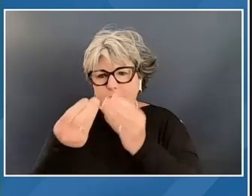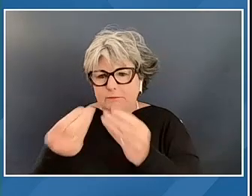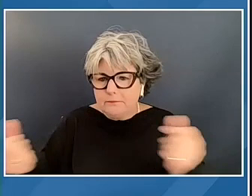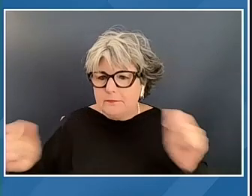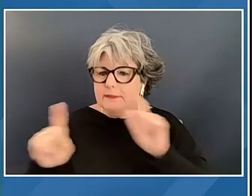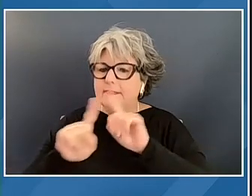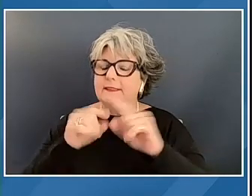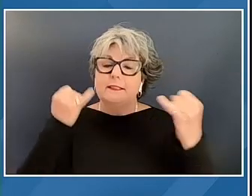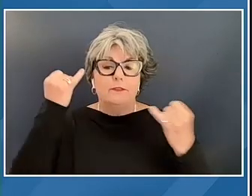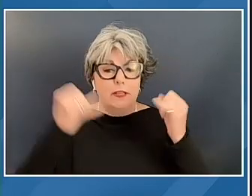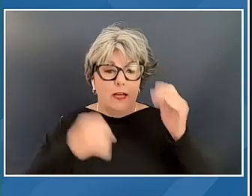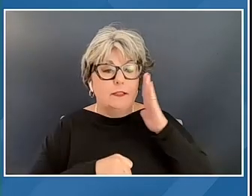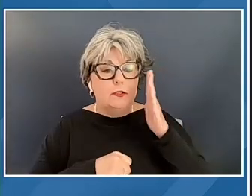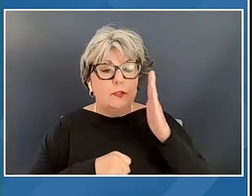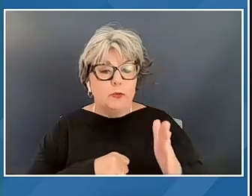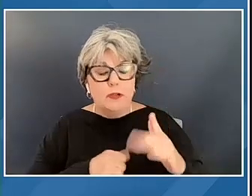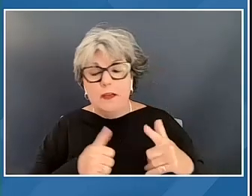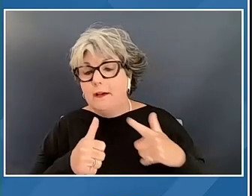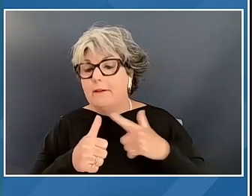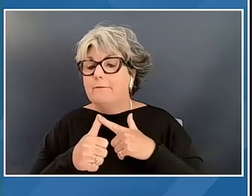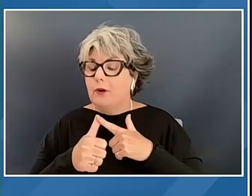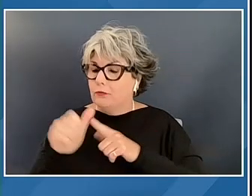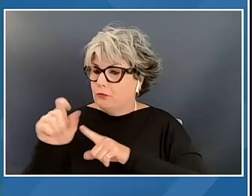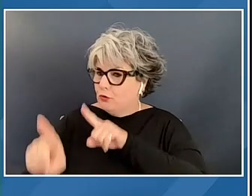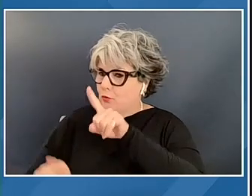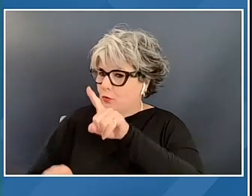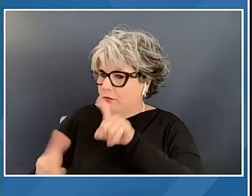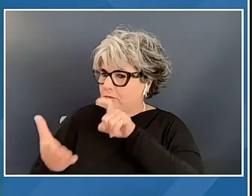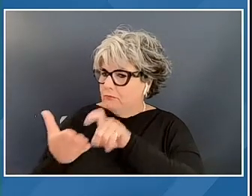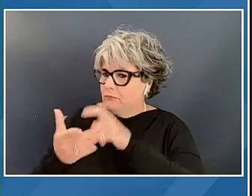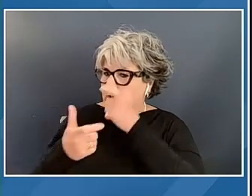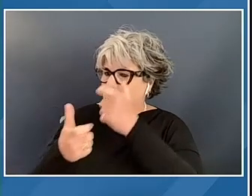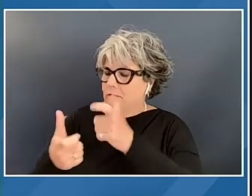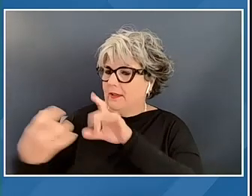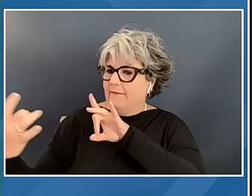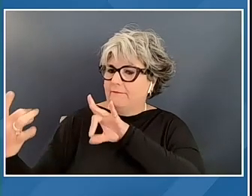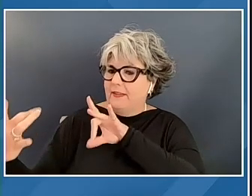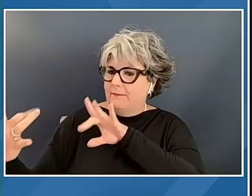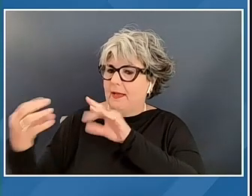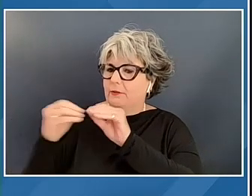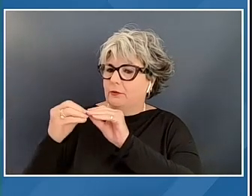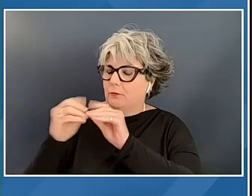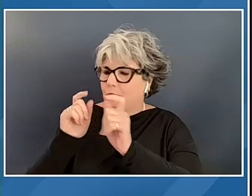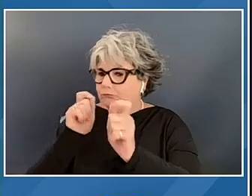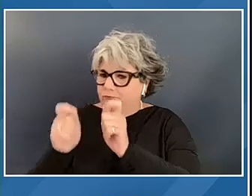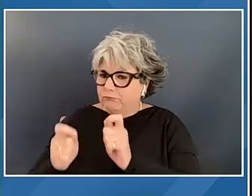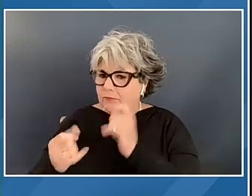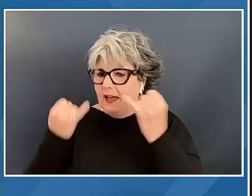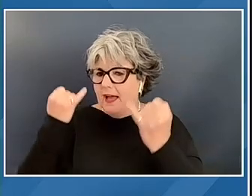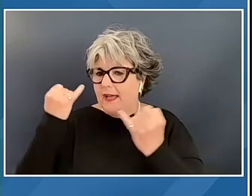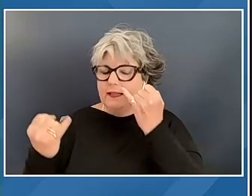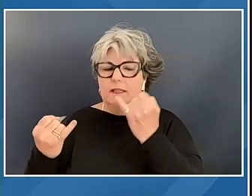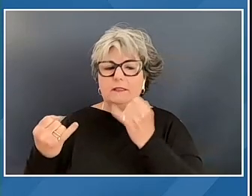In the first several questions, you'll see that we're interested in feedback to further refine the idea. The last question you'll see is raising